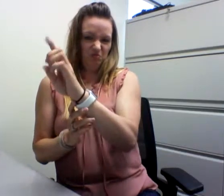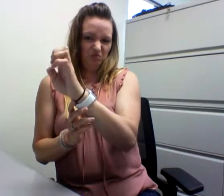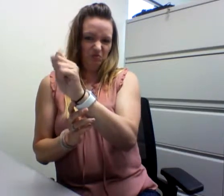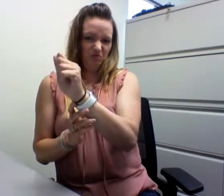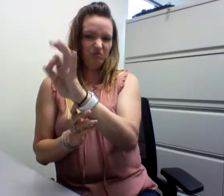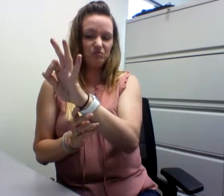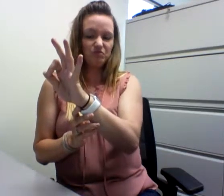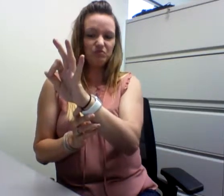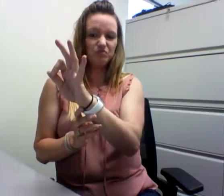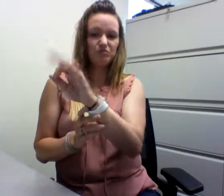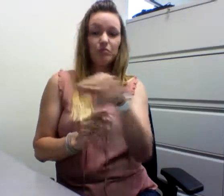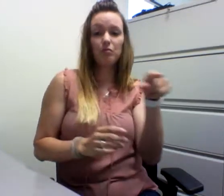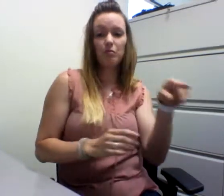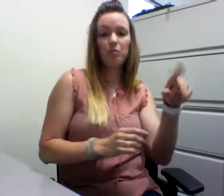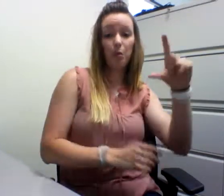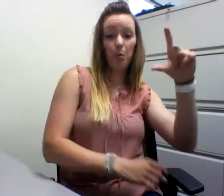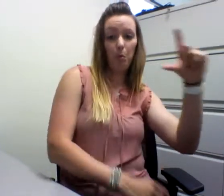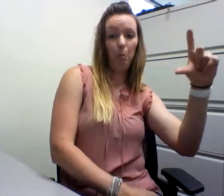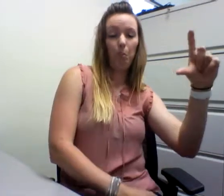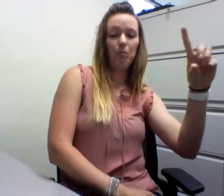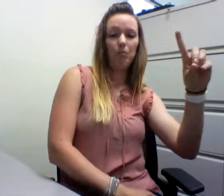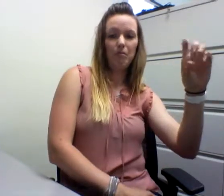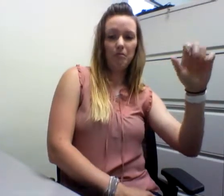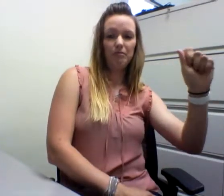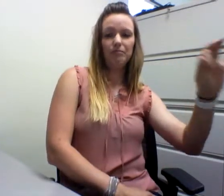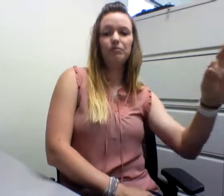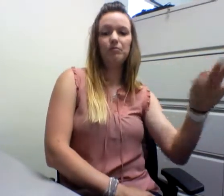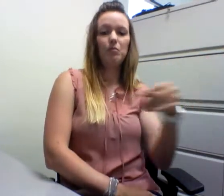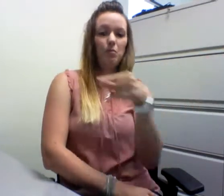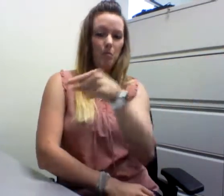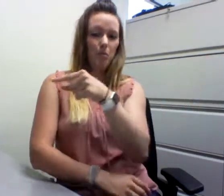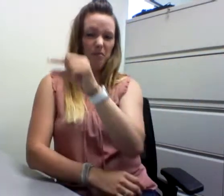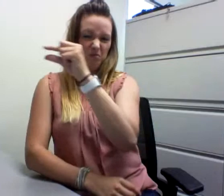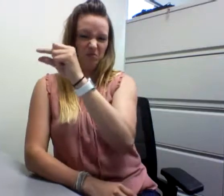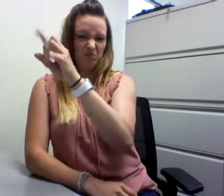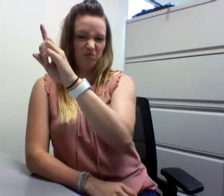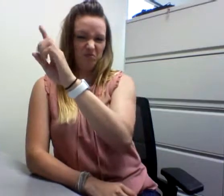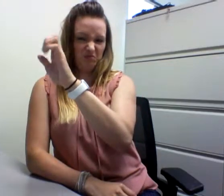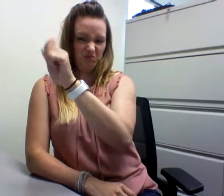Little d deaf and Big D Deaf